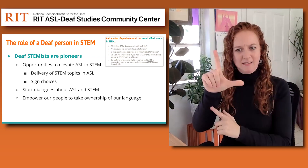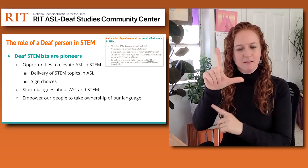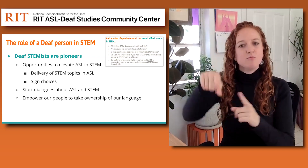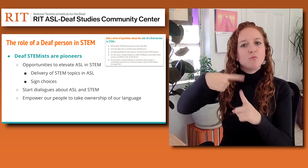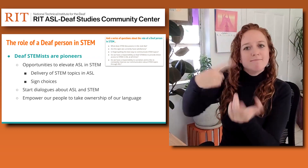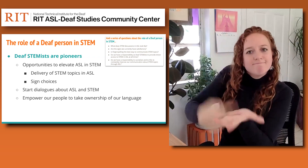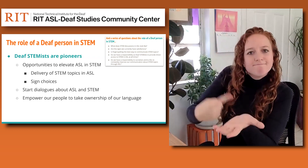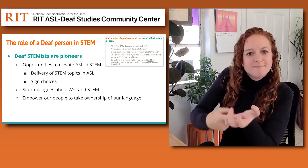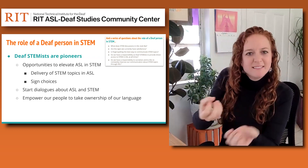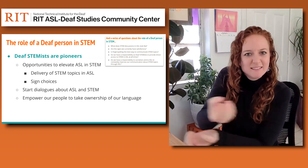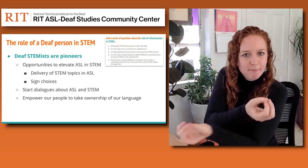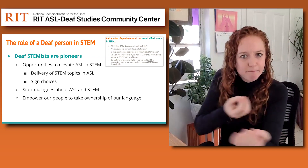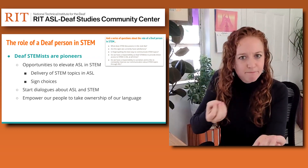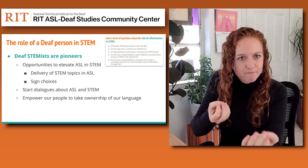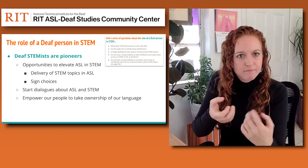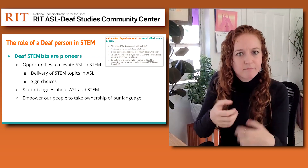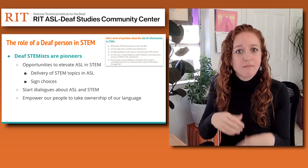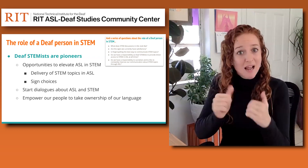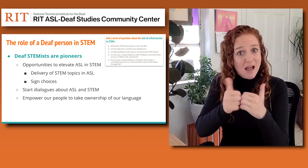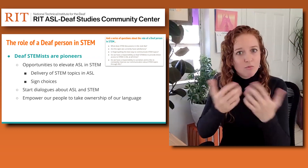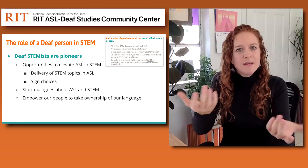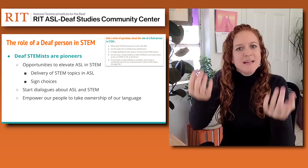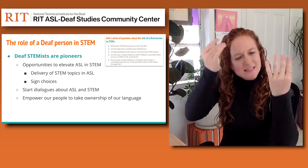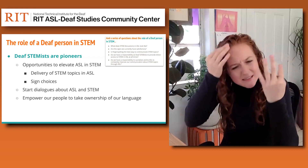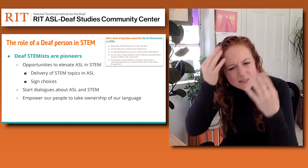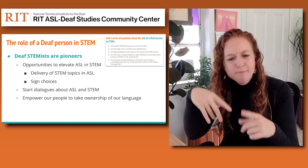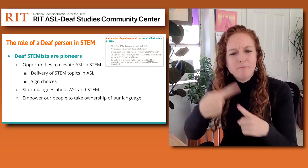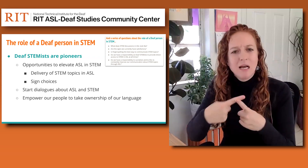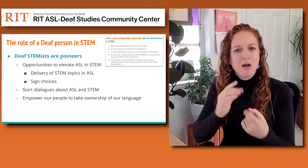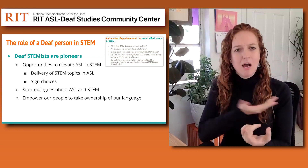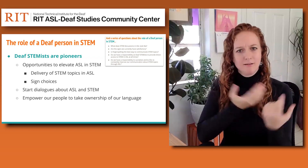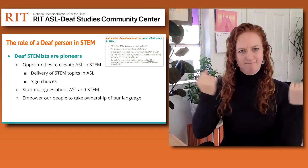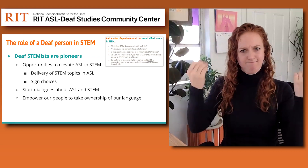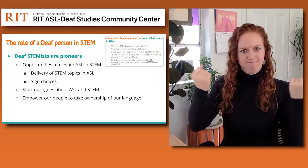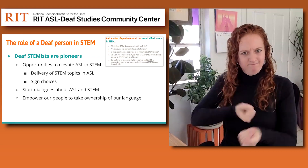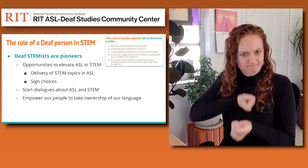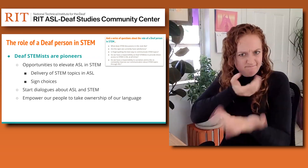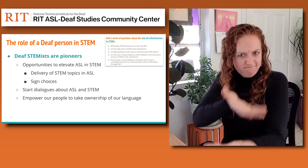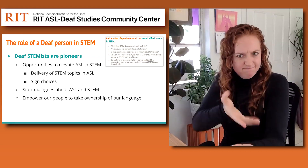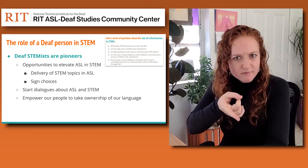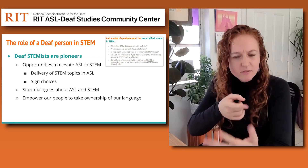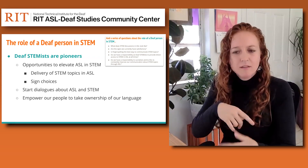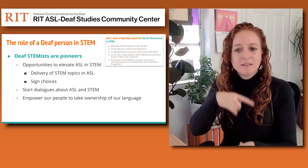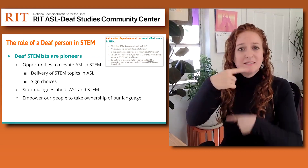How can we elevate our ASL in STEM? We need to think about how we're communicating.